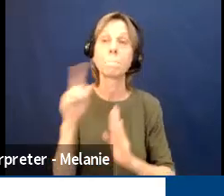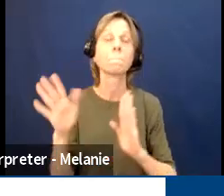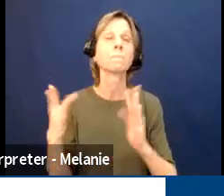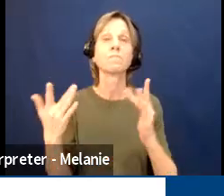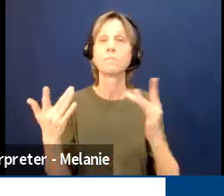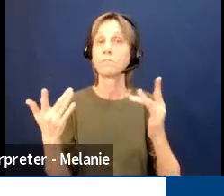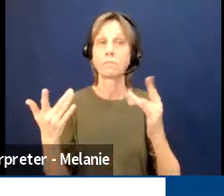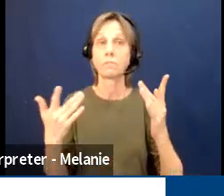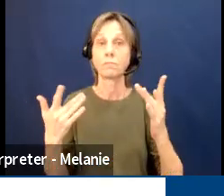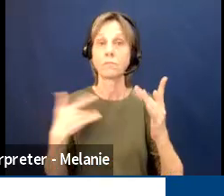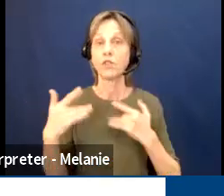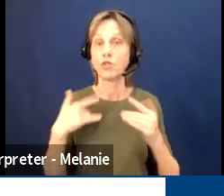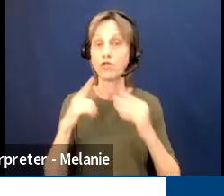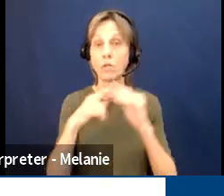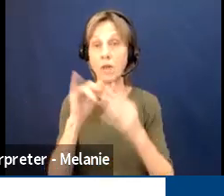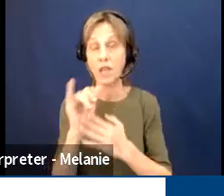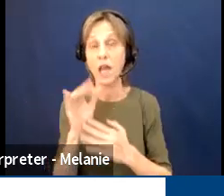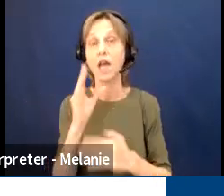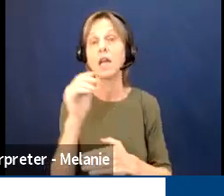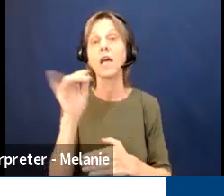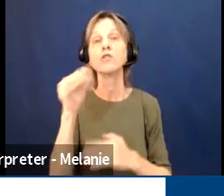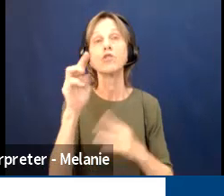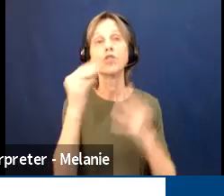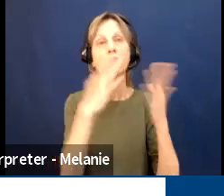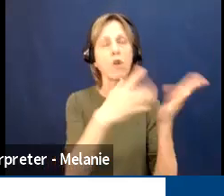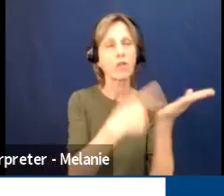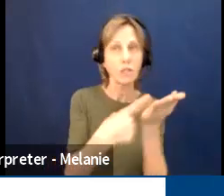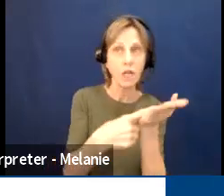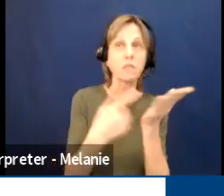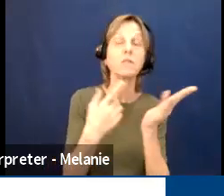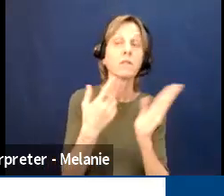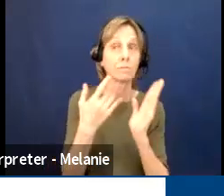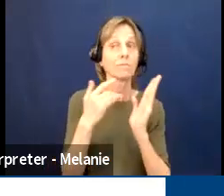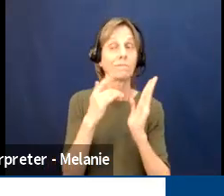as as Jim discussed and some others you know that's a that can be a real concern so the young